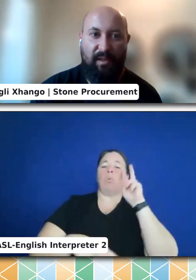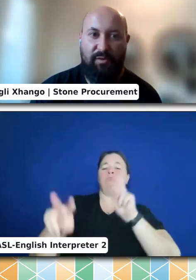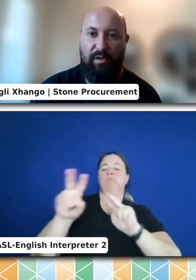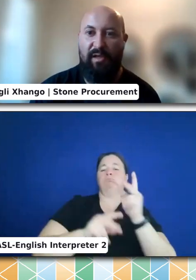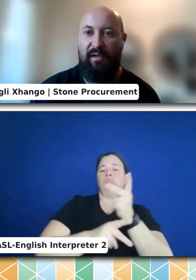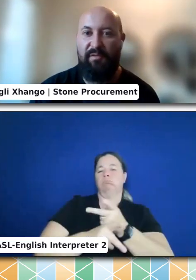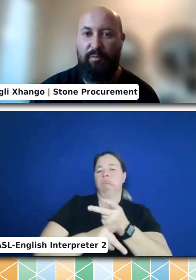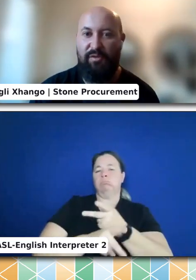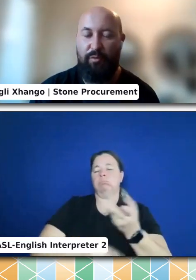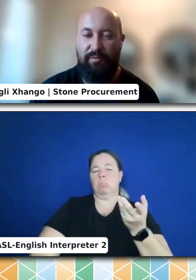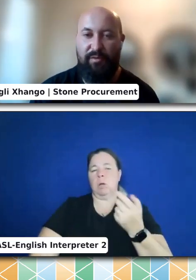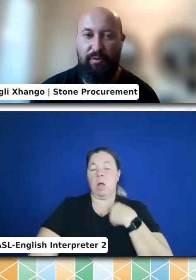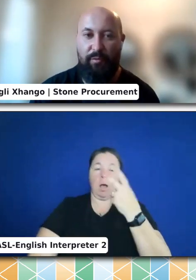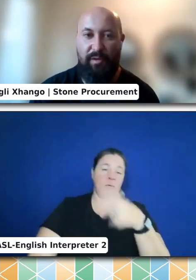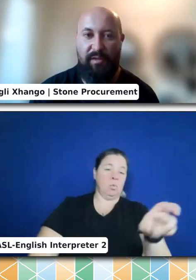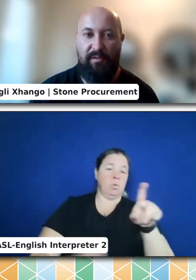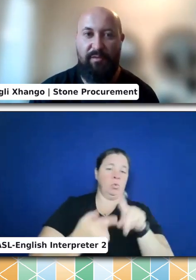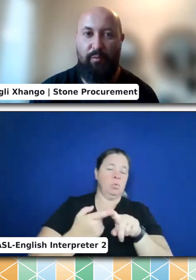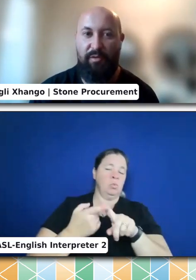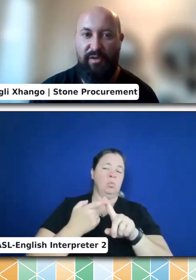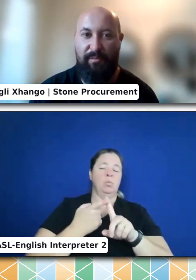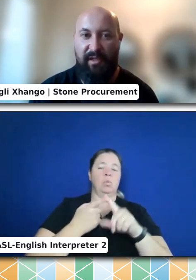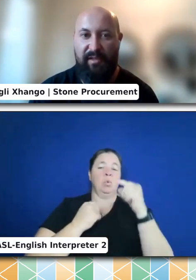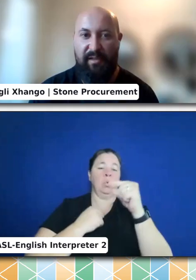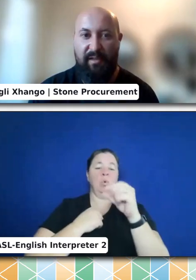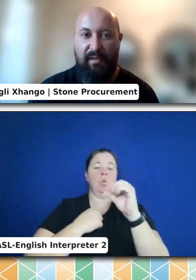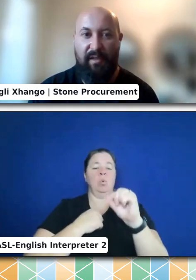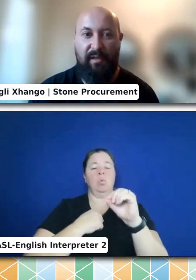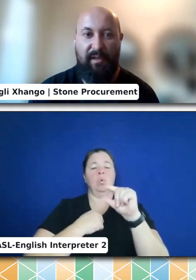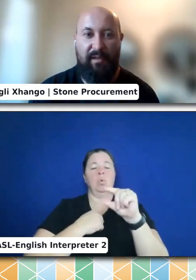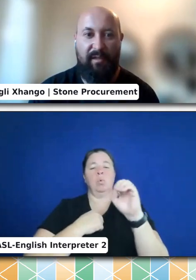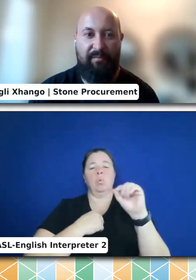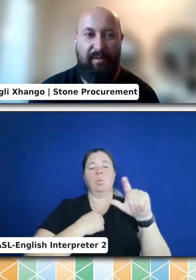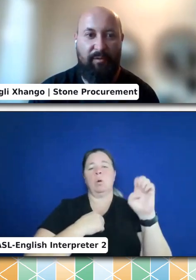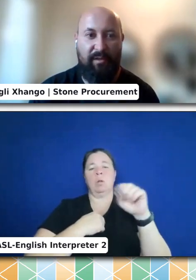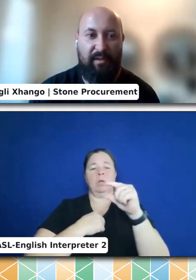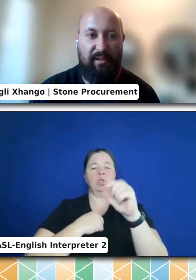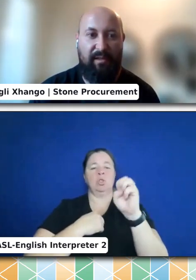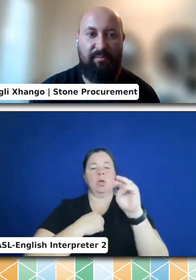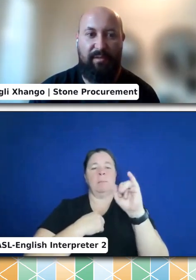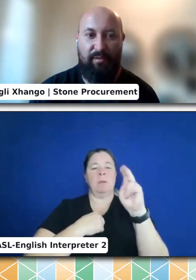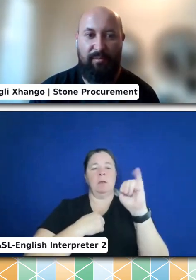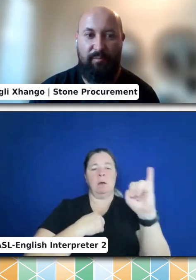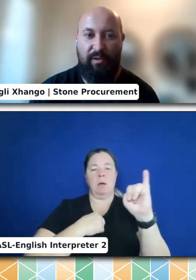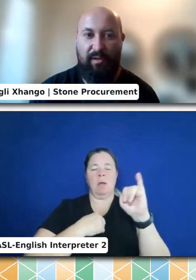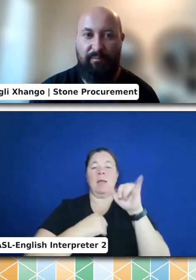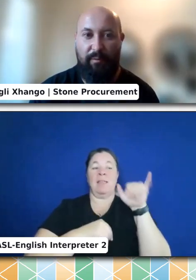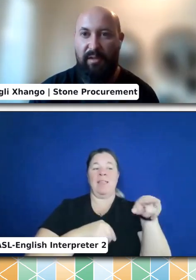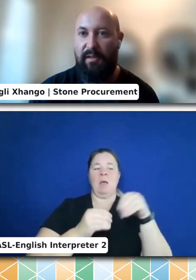So I've switched over to Google Gemini. Uh, and I found that that has been a little bit more helpful.